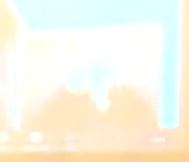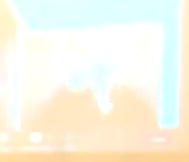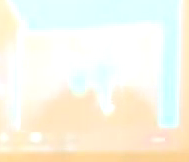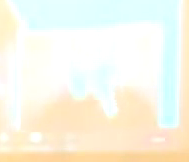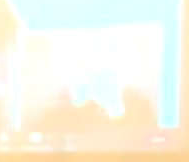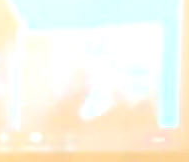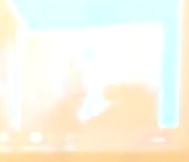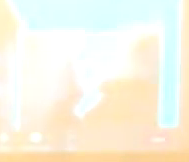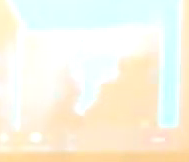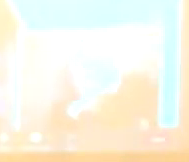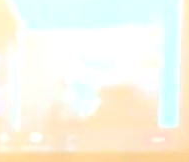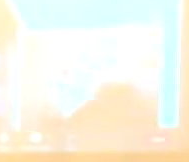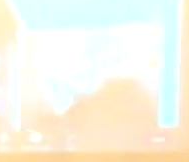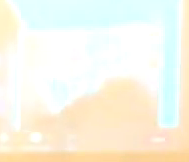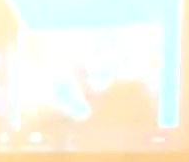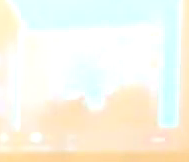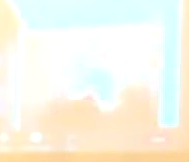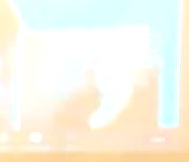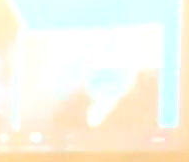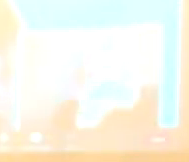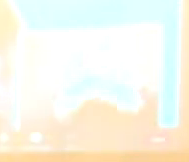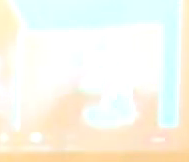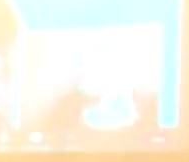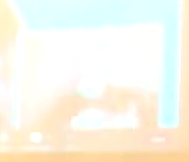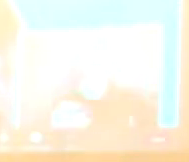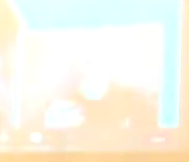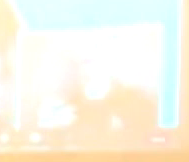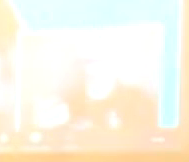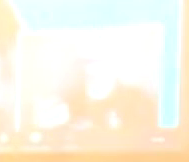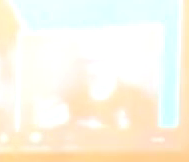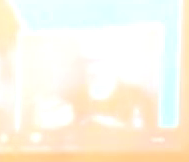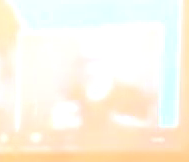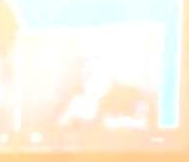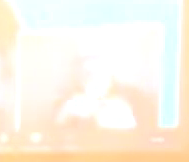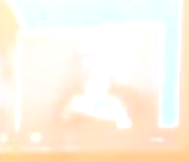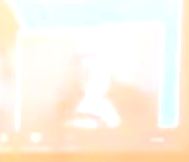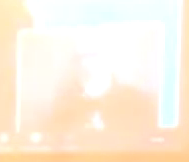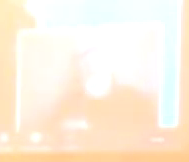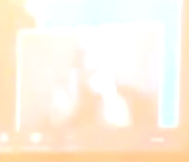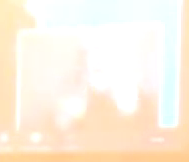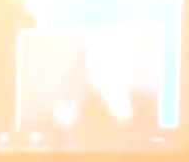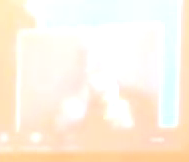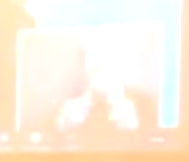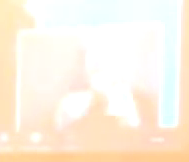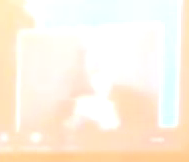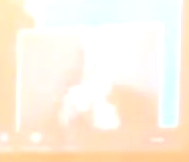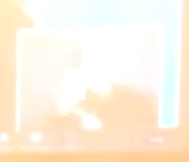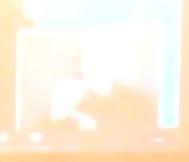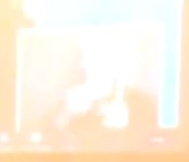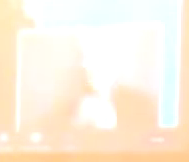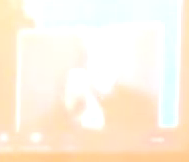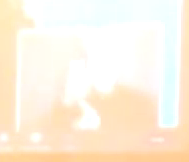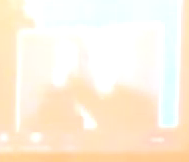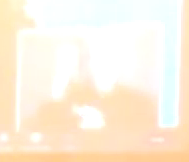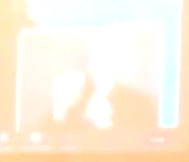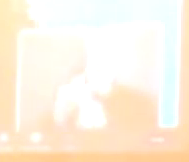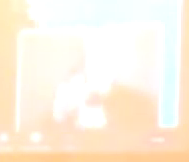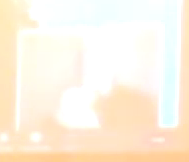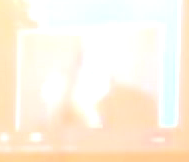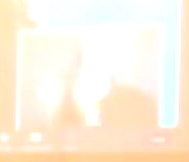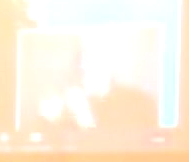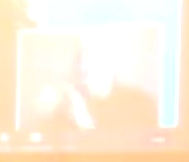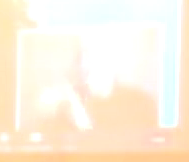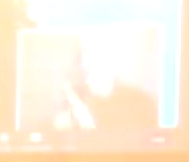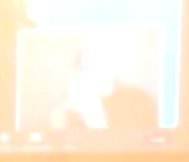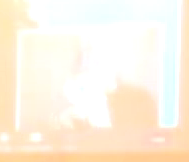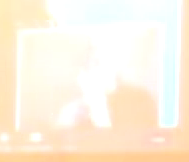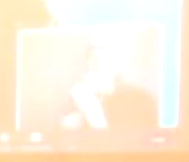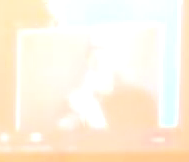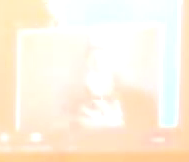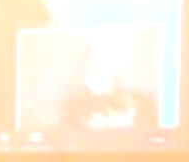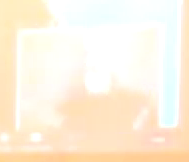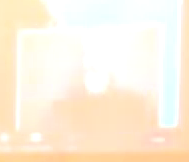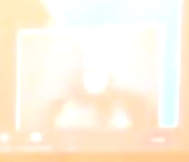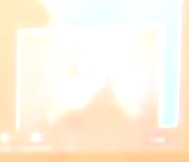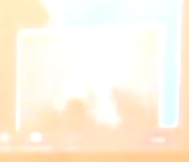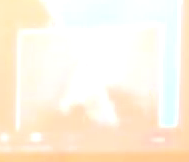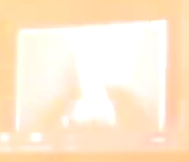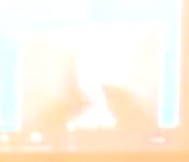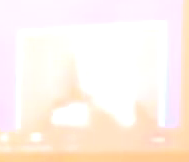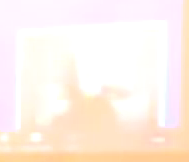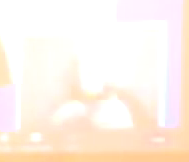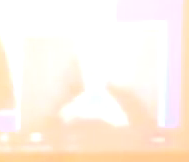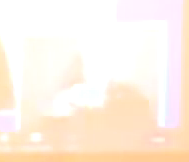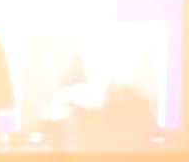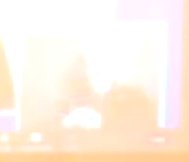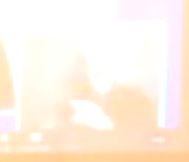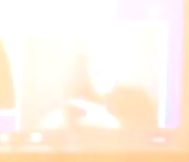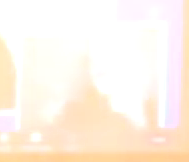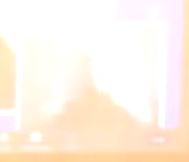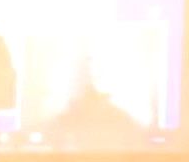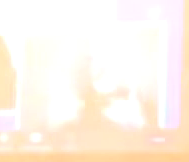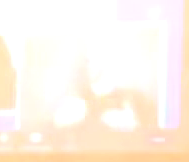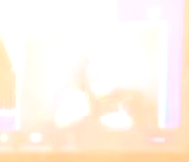Into what? The candidates focus on the lives of people? With disabilities are intimately affected by legislative changes, The policies candidates are proposing directly affect your life Wouldn't you want to say Let's talk with Madeline from Pennsylvania I want to be engaged I want